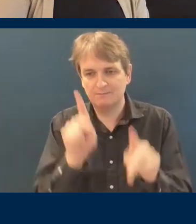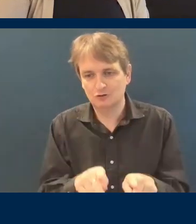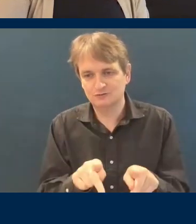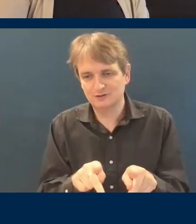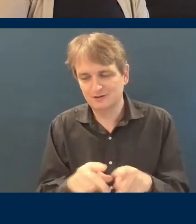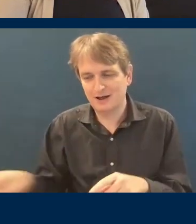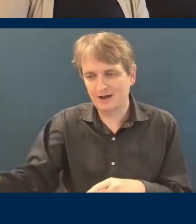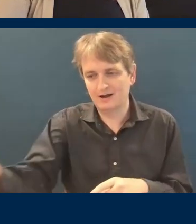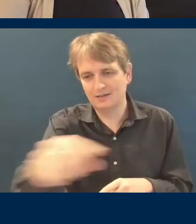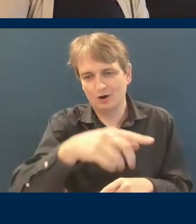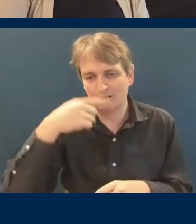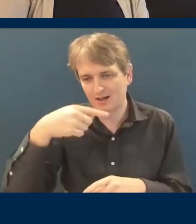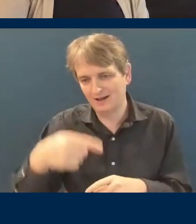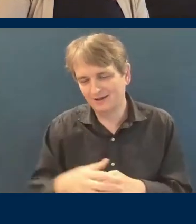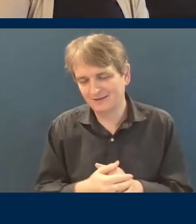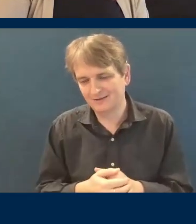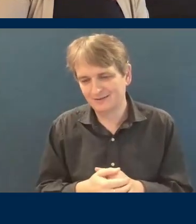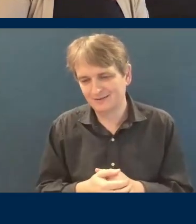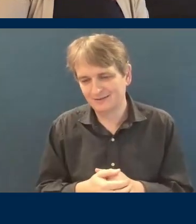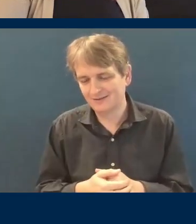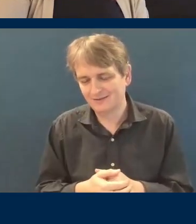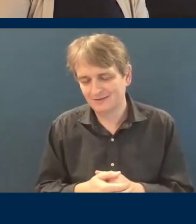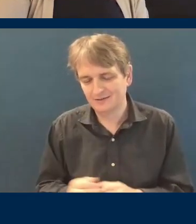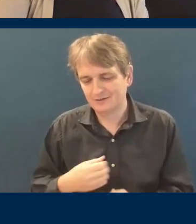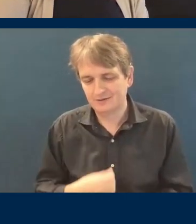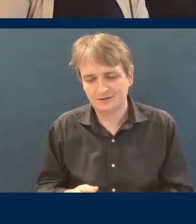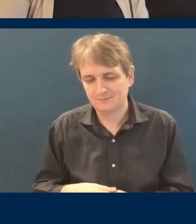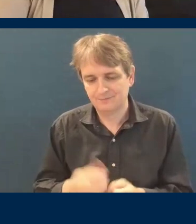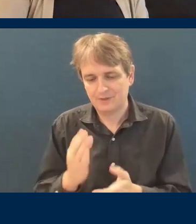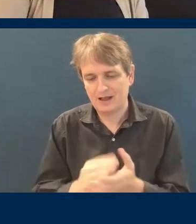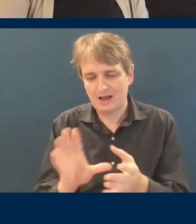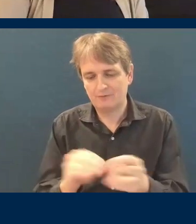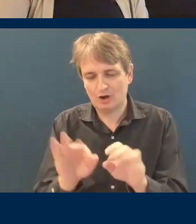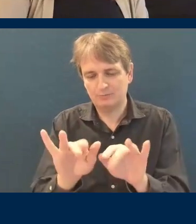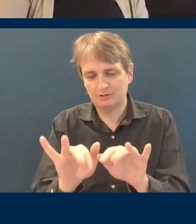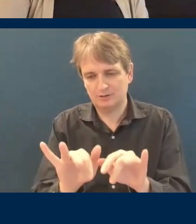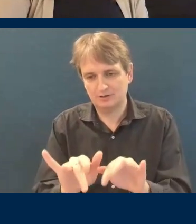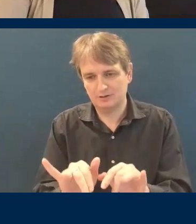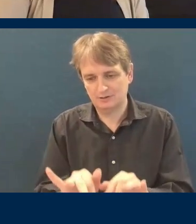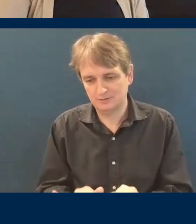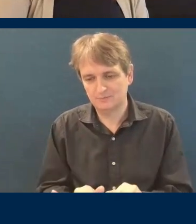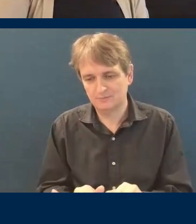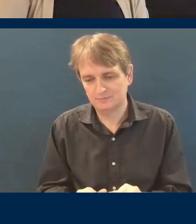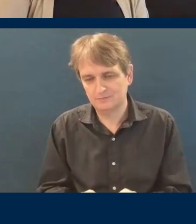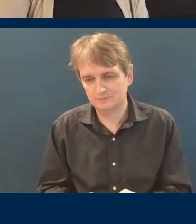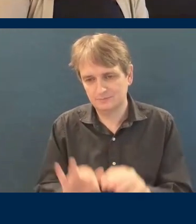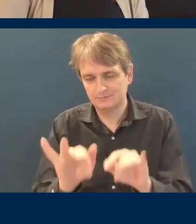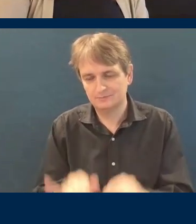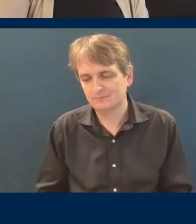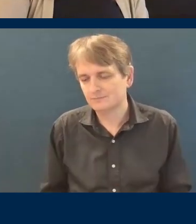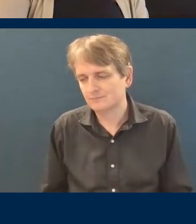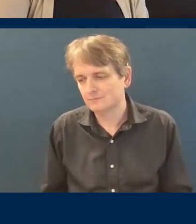So I was in a meeting with a deaf person and everybody else. I'm the only deaf person everybody else was hearing, and comments were typed.